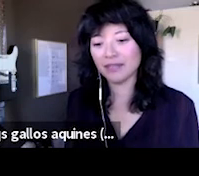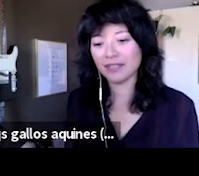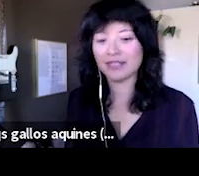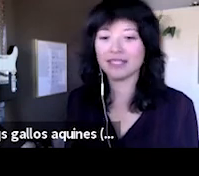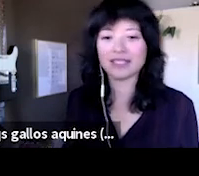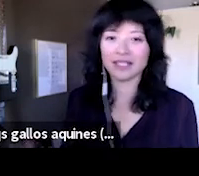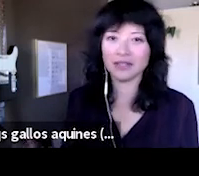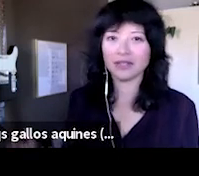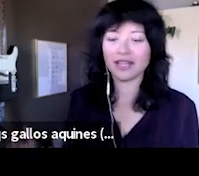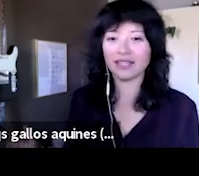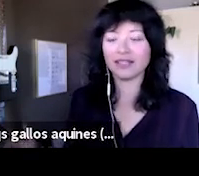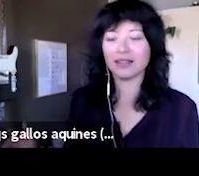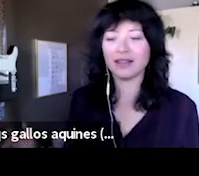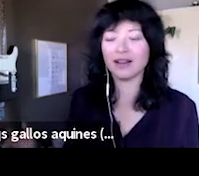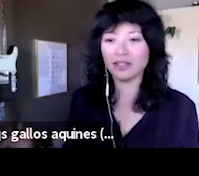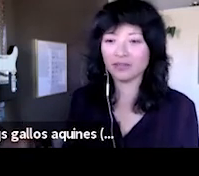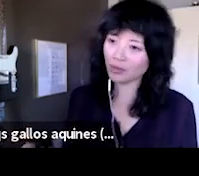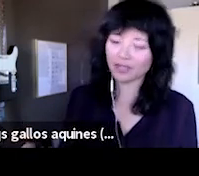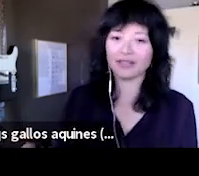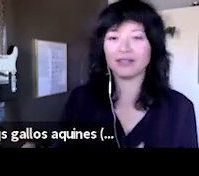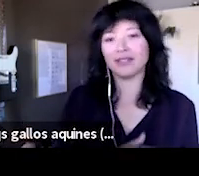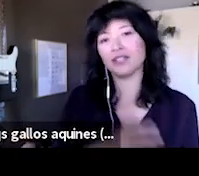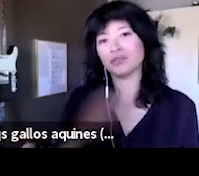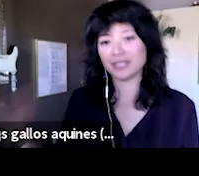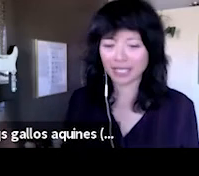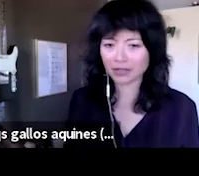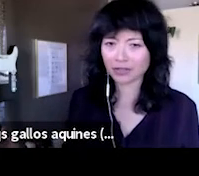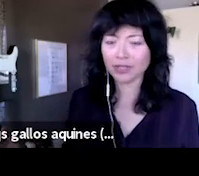This isn't a side note. I think all of the work that the cultural instigators are doing,